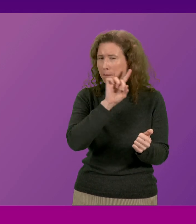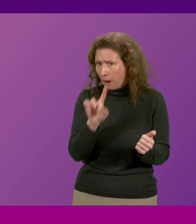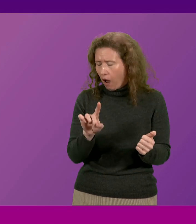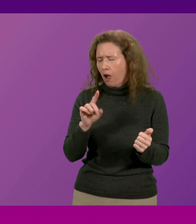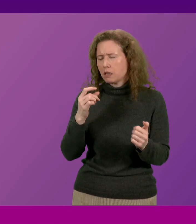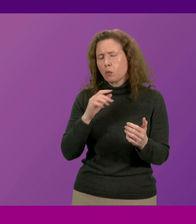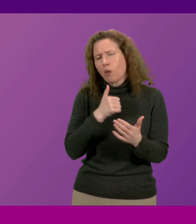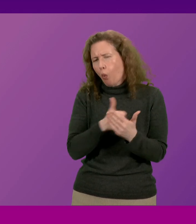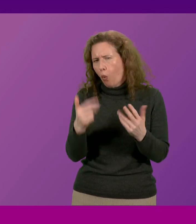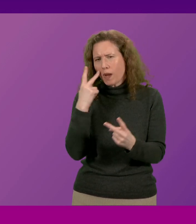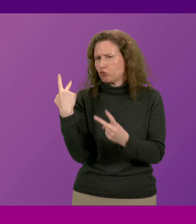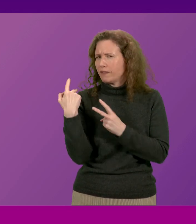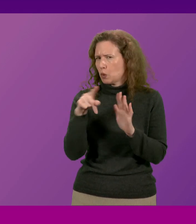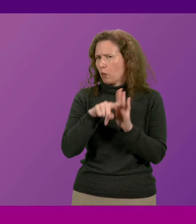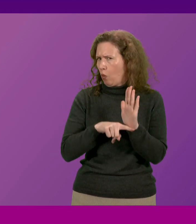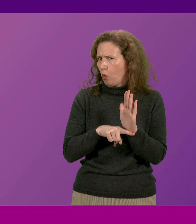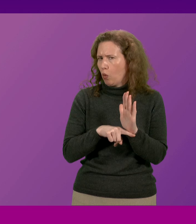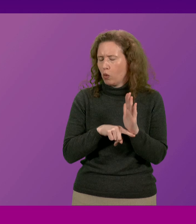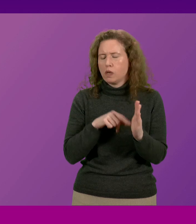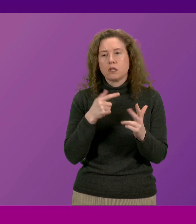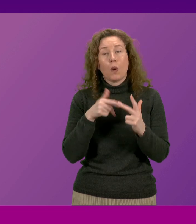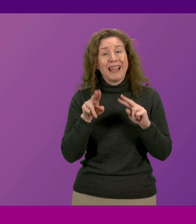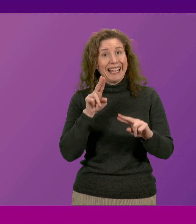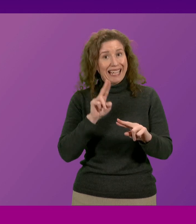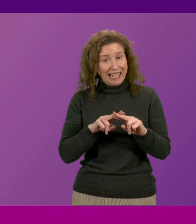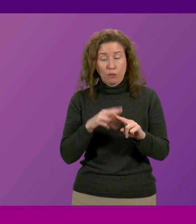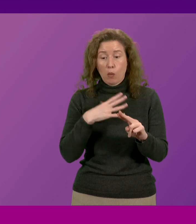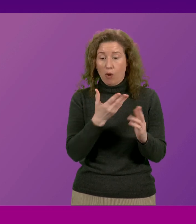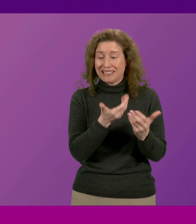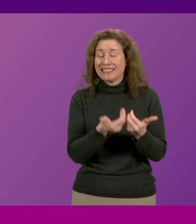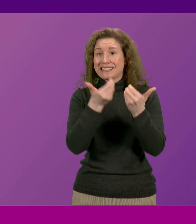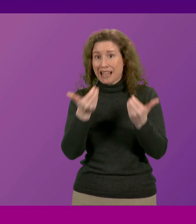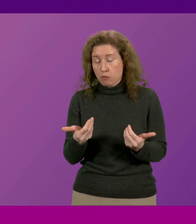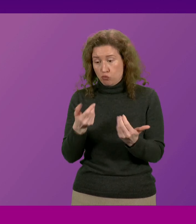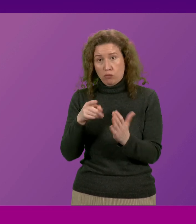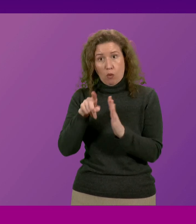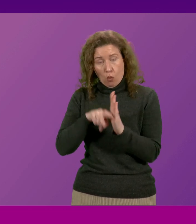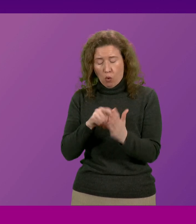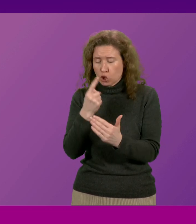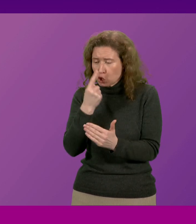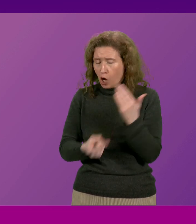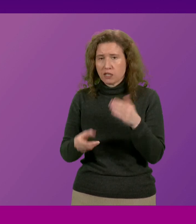keep the law under review. For a stand-alone offence to be put in place, we would need to